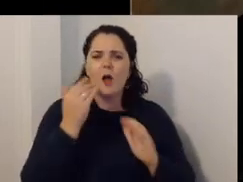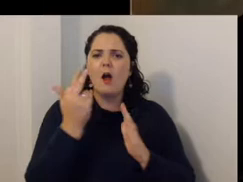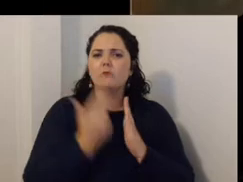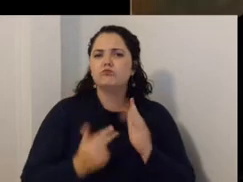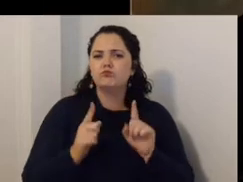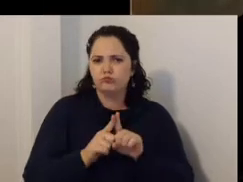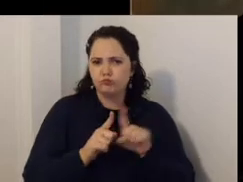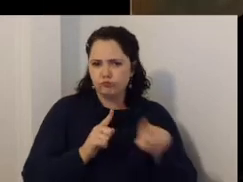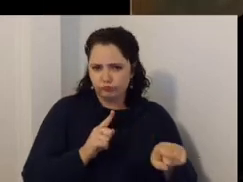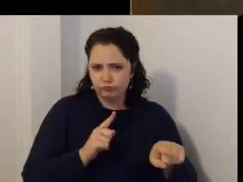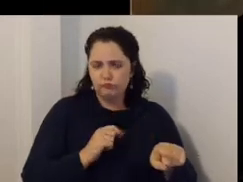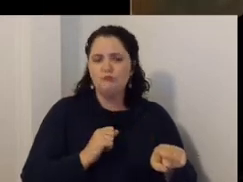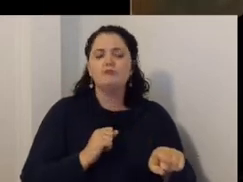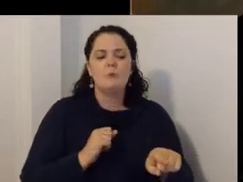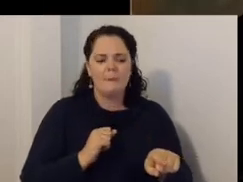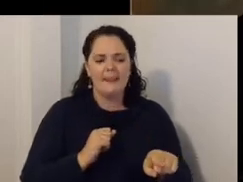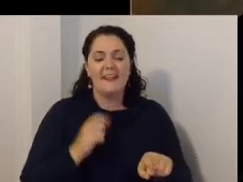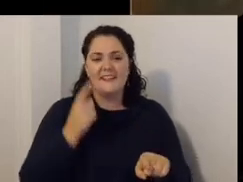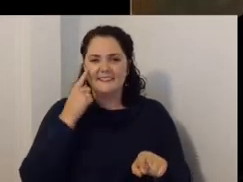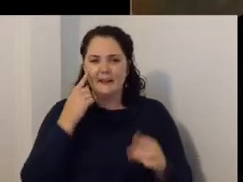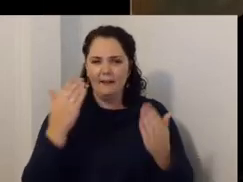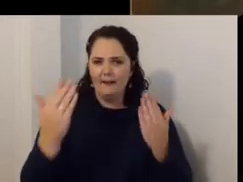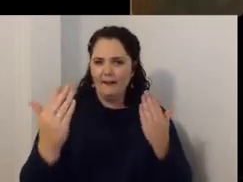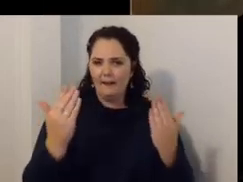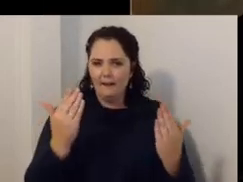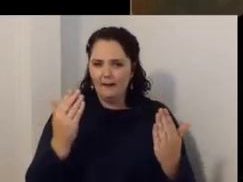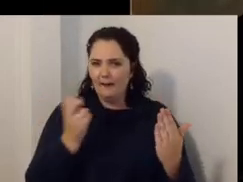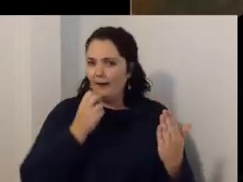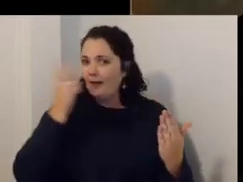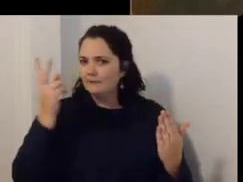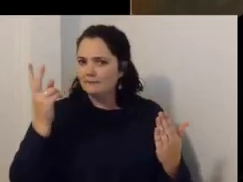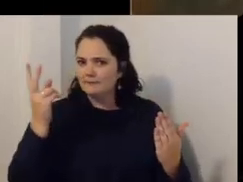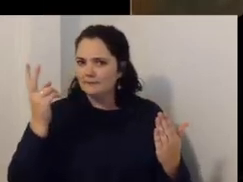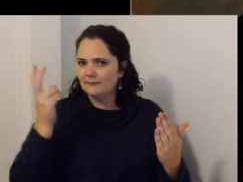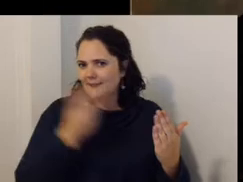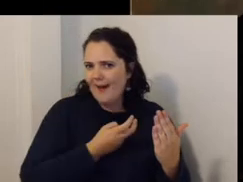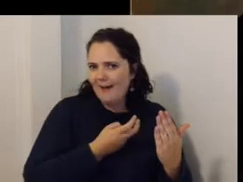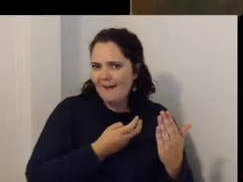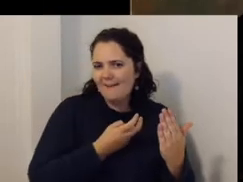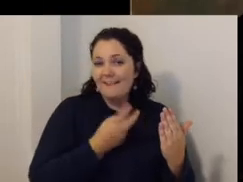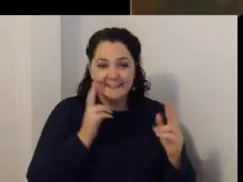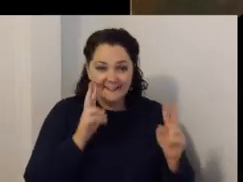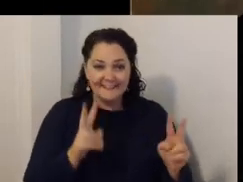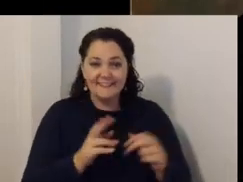see here is the way Velazquez was using light and dark very dramatically um unusual for portraiture